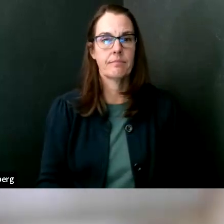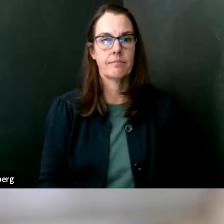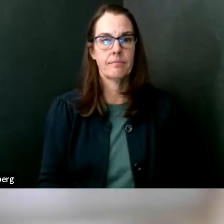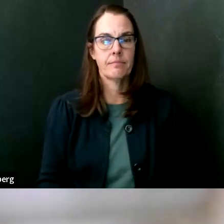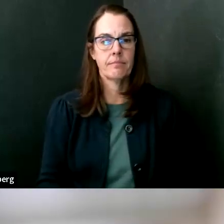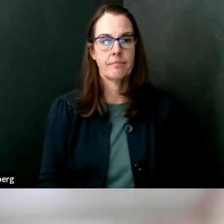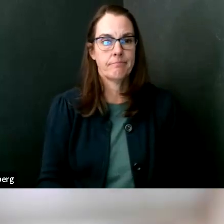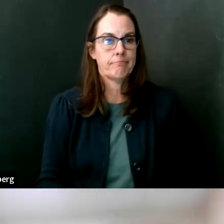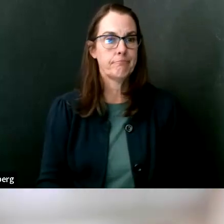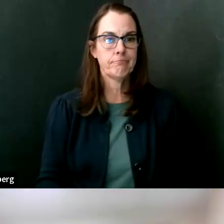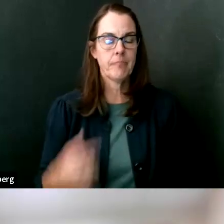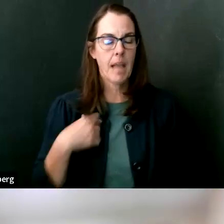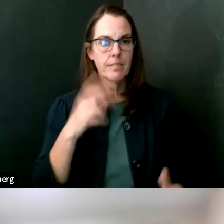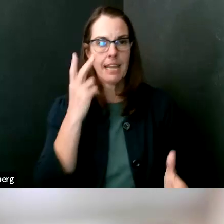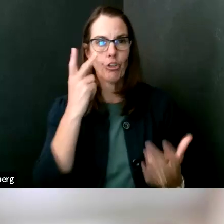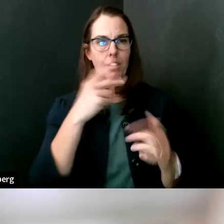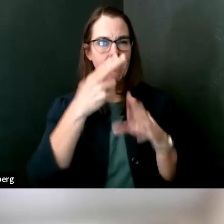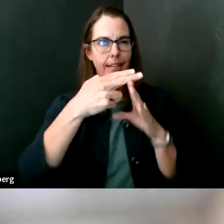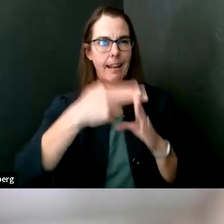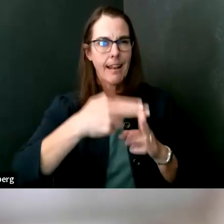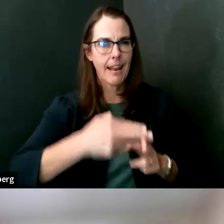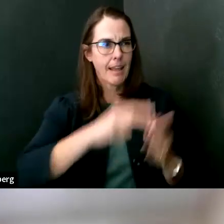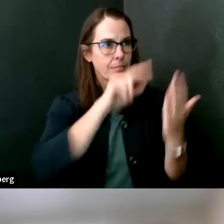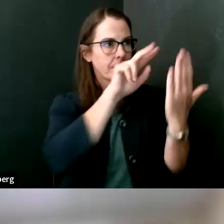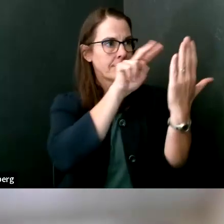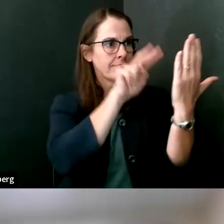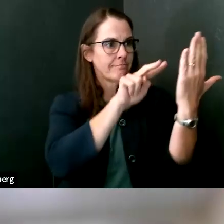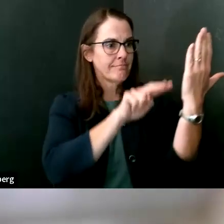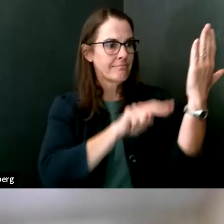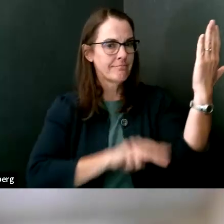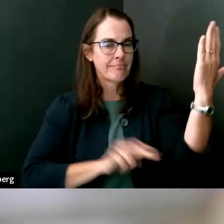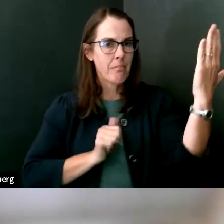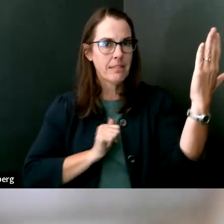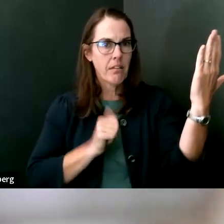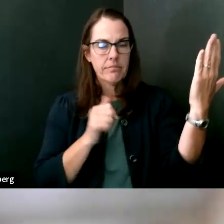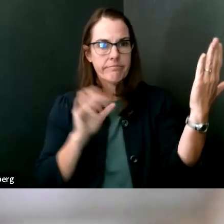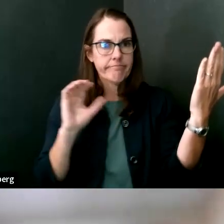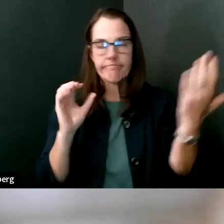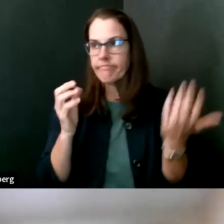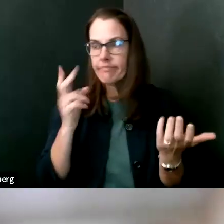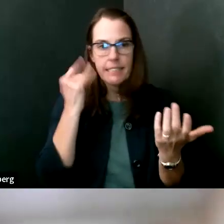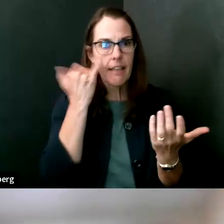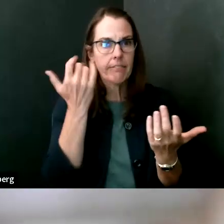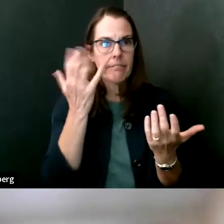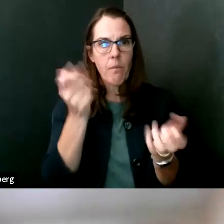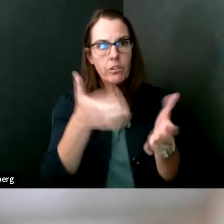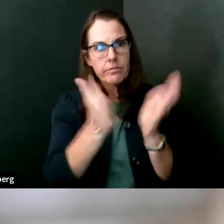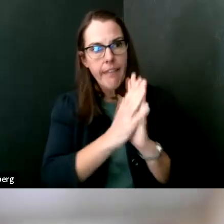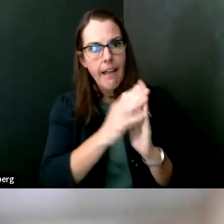I was just kind of going through the pages of attendees myself.